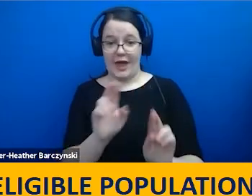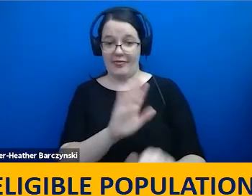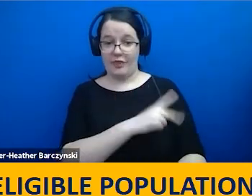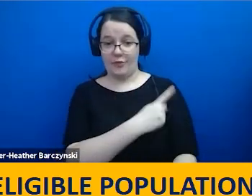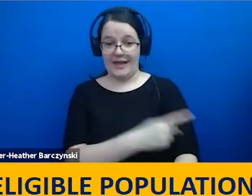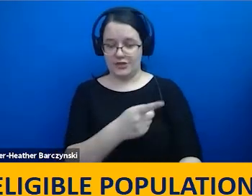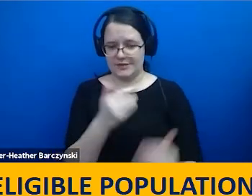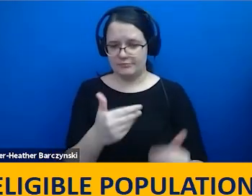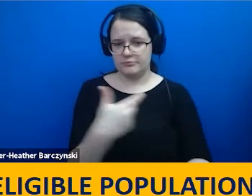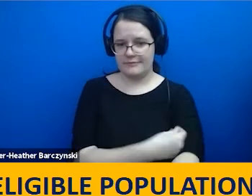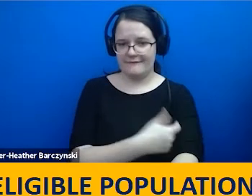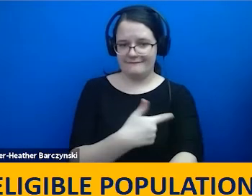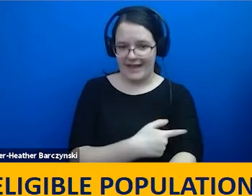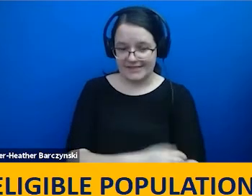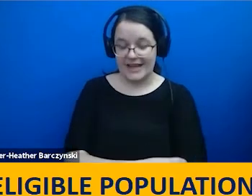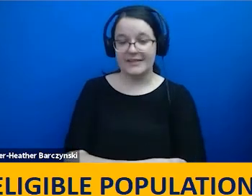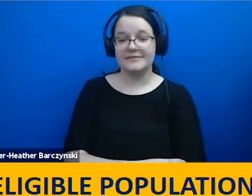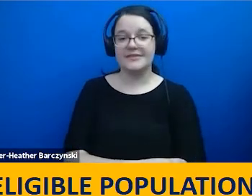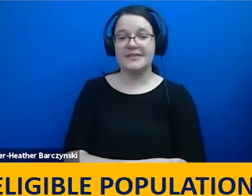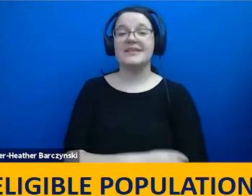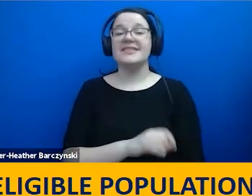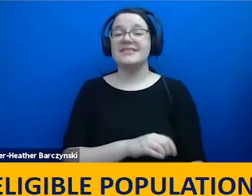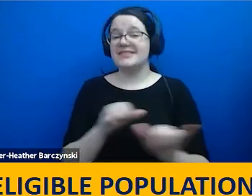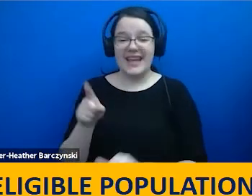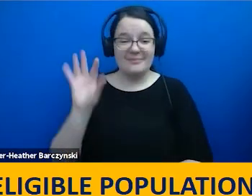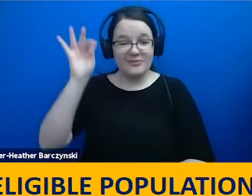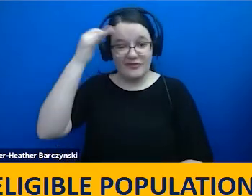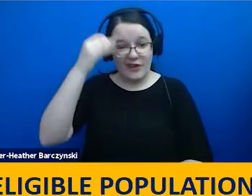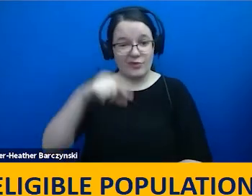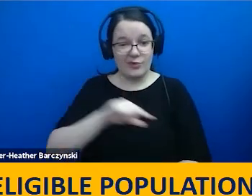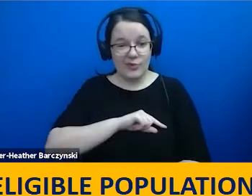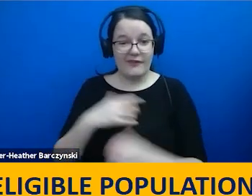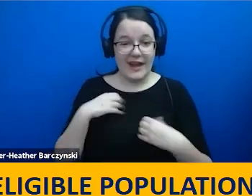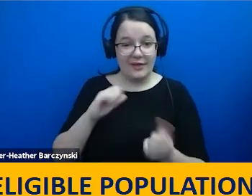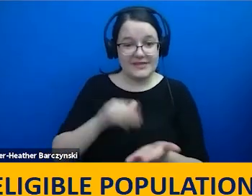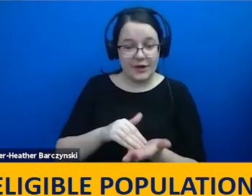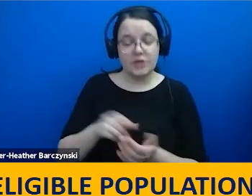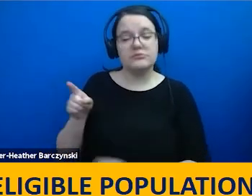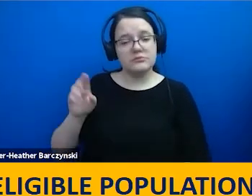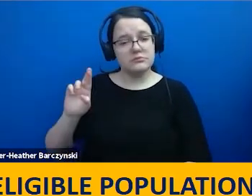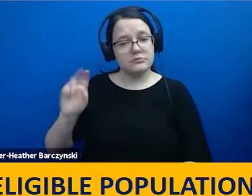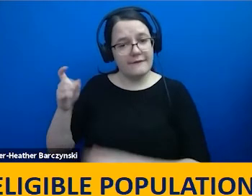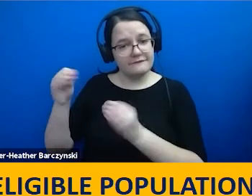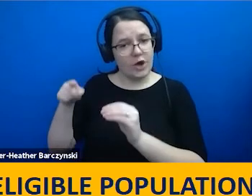um and as are federally qualified health centers pharmacies can also offer vaccine and then there